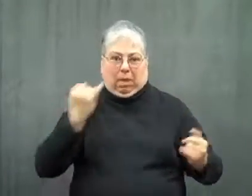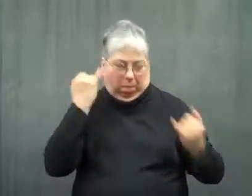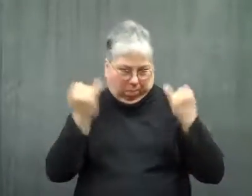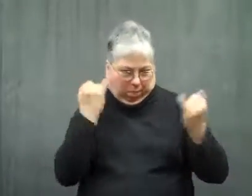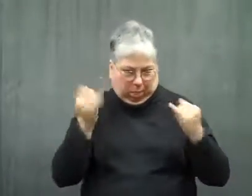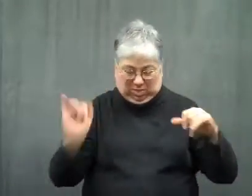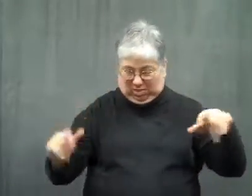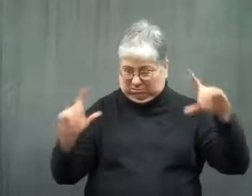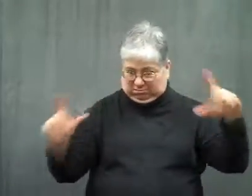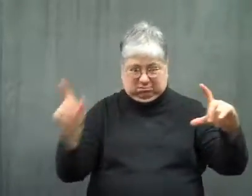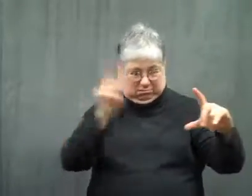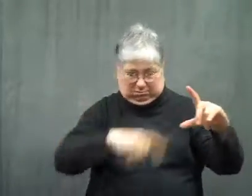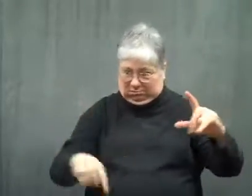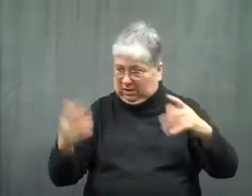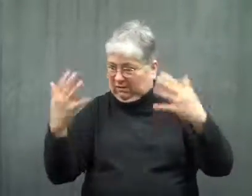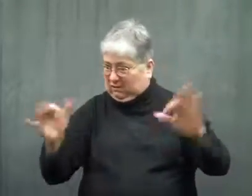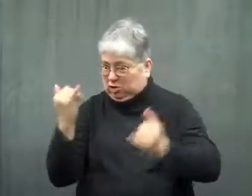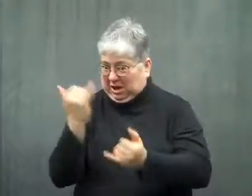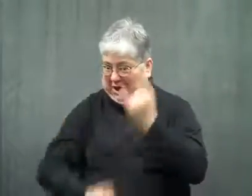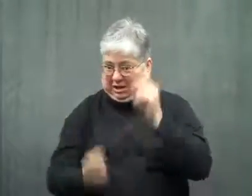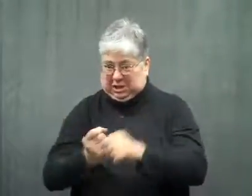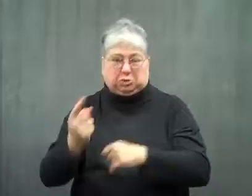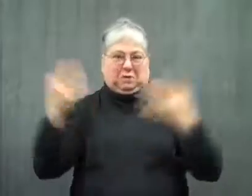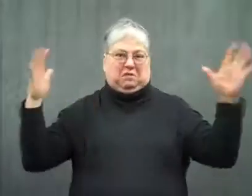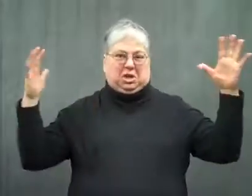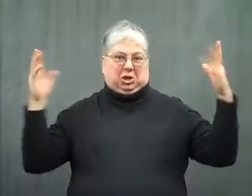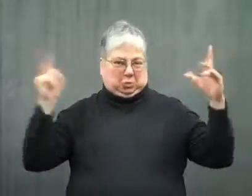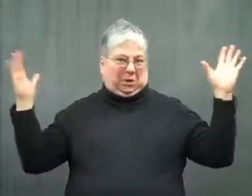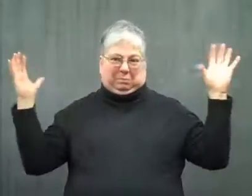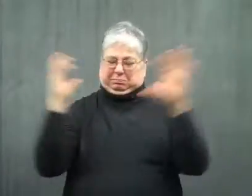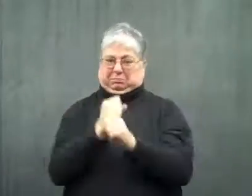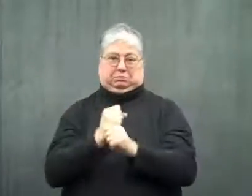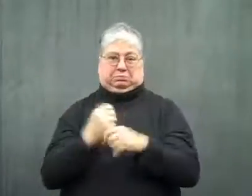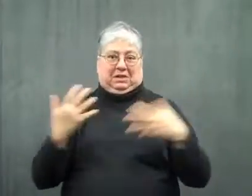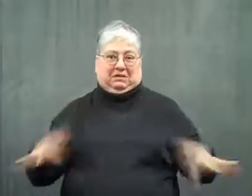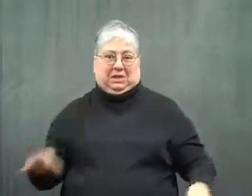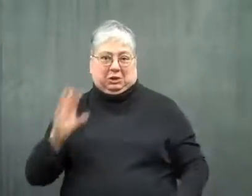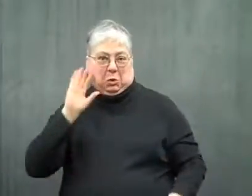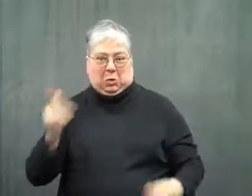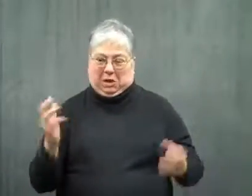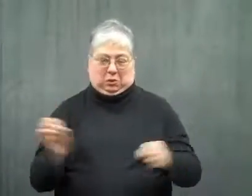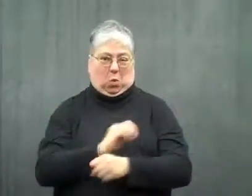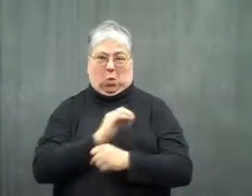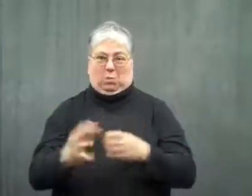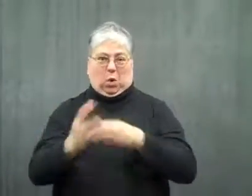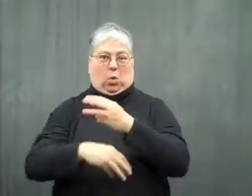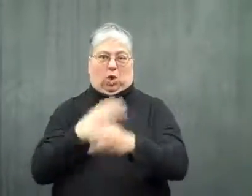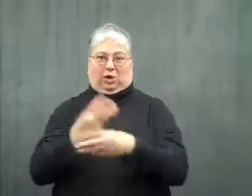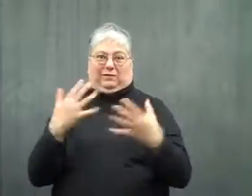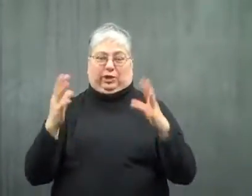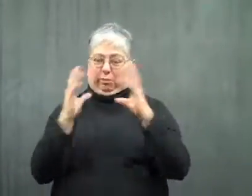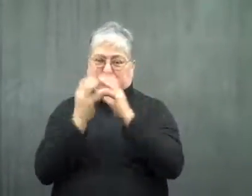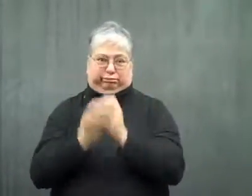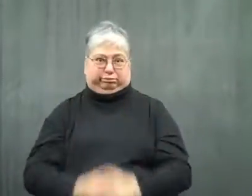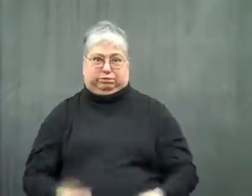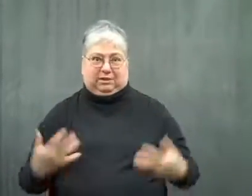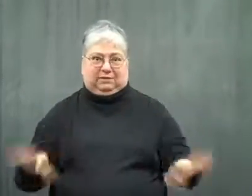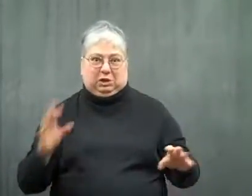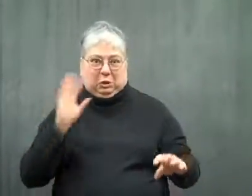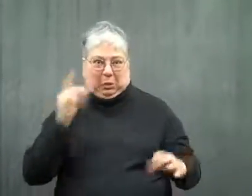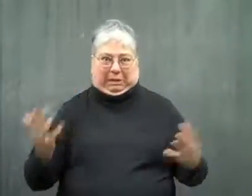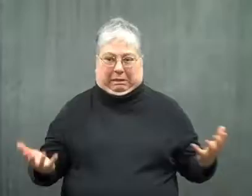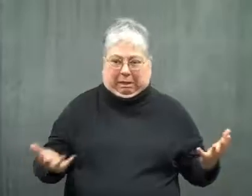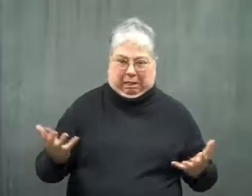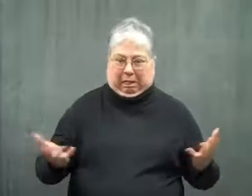Some people think that means after next year, the world will end, it will be gone.